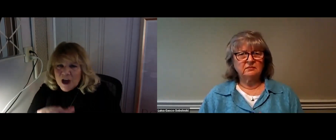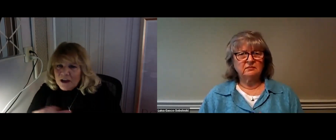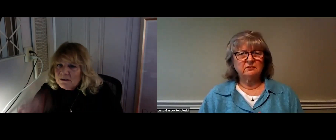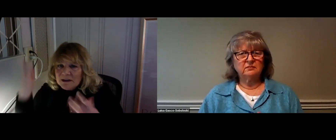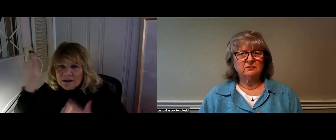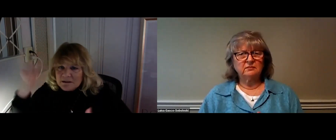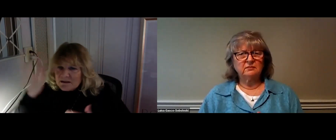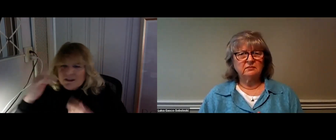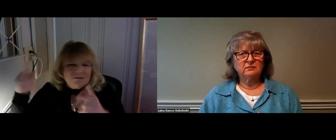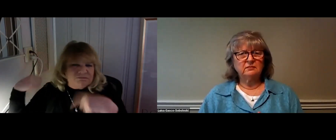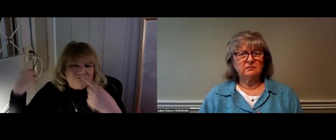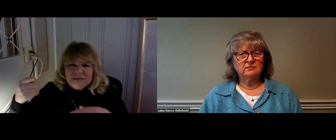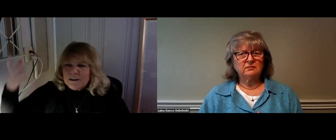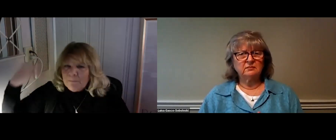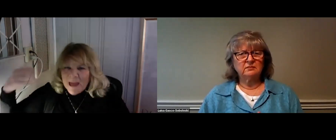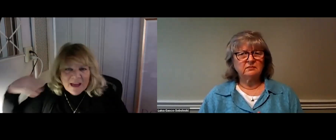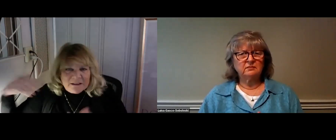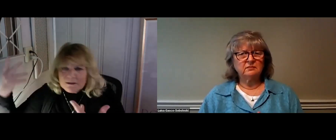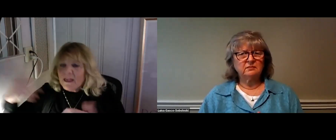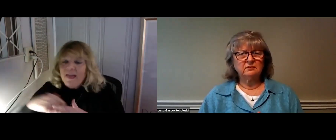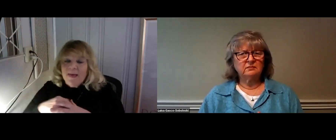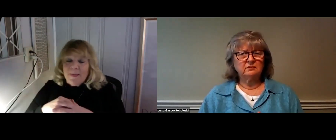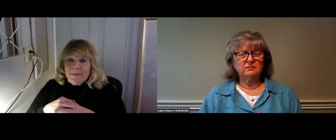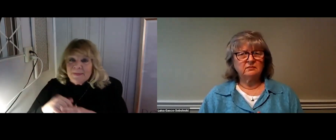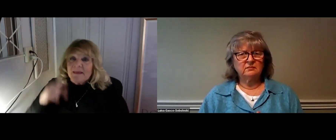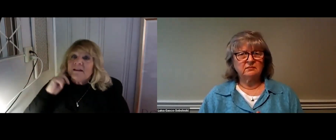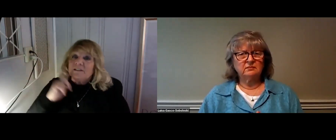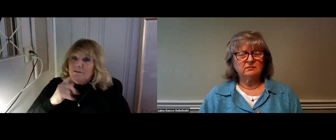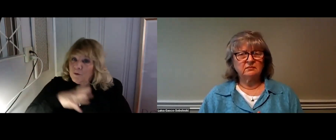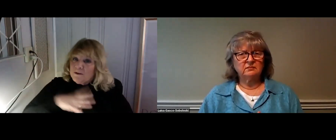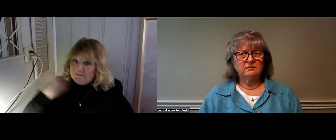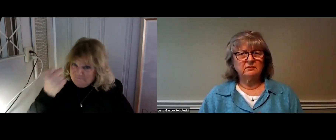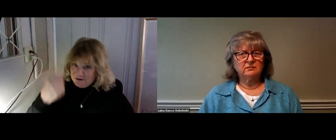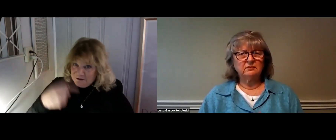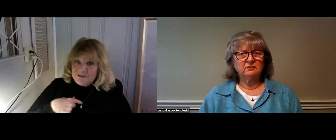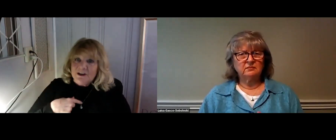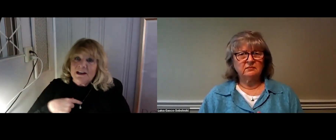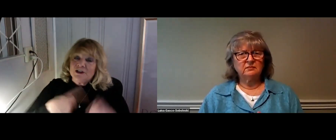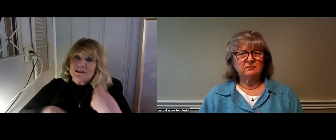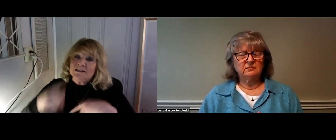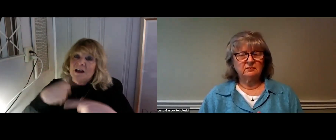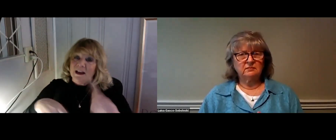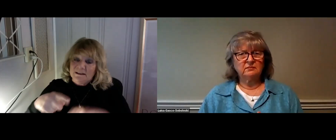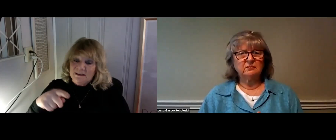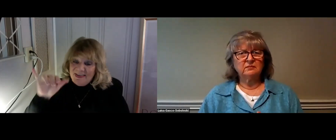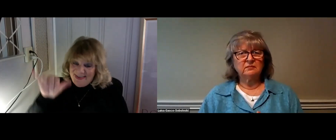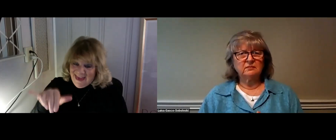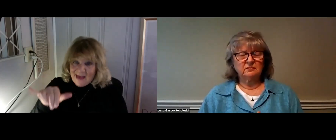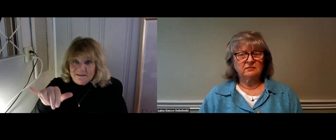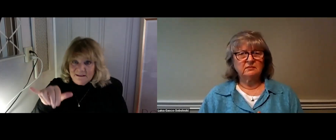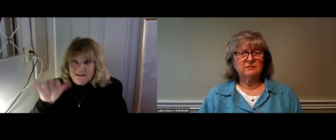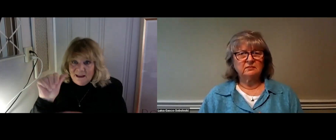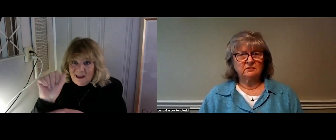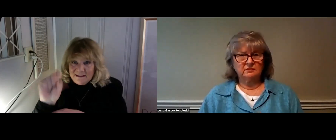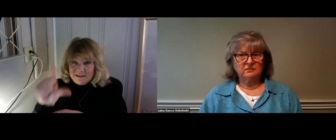childhood illnesses in the past?" The deaf woman understood and she signed that ASL